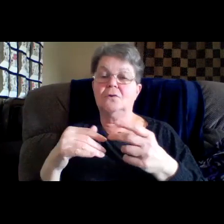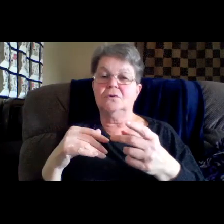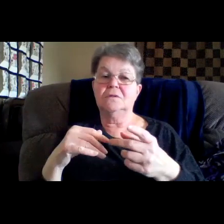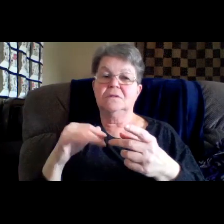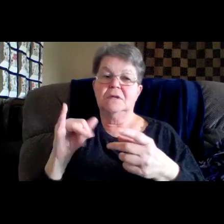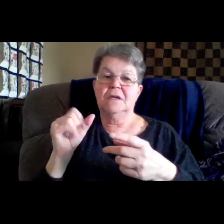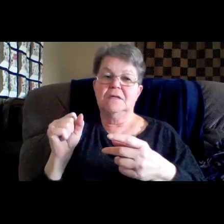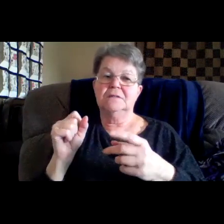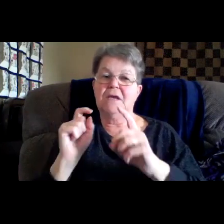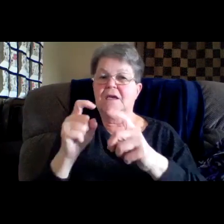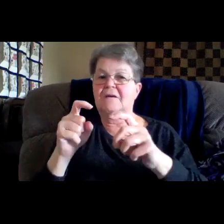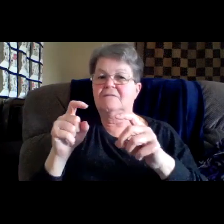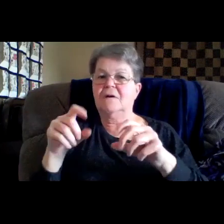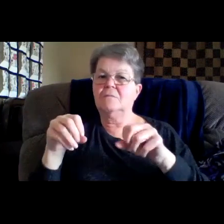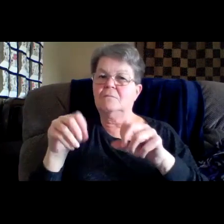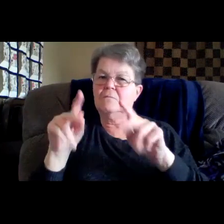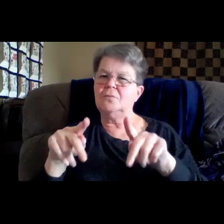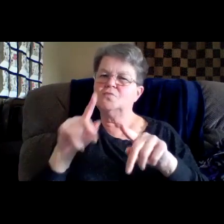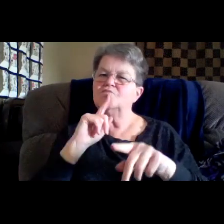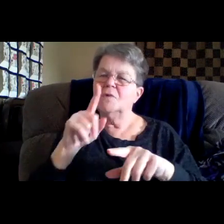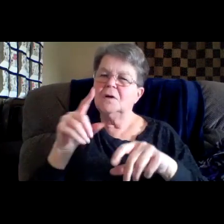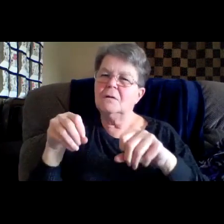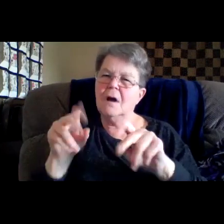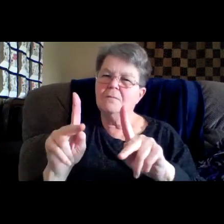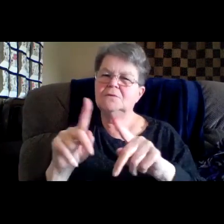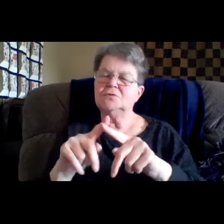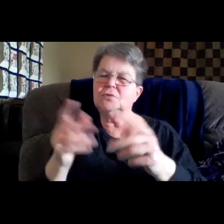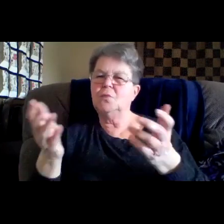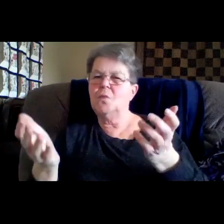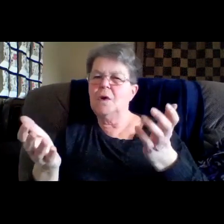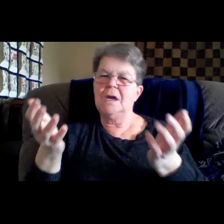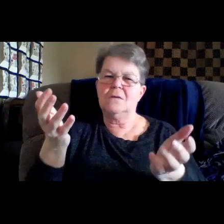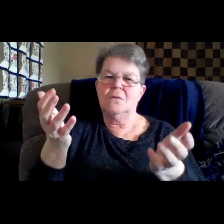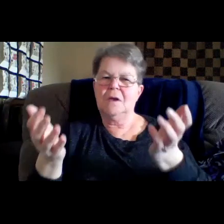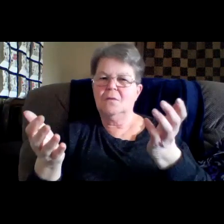is giving the person the real opportunity to weigh options and consider possible outcomes.